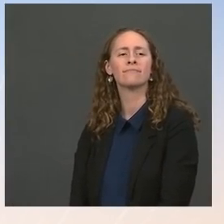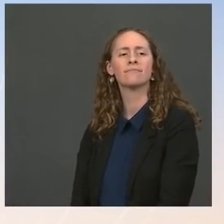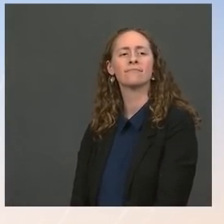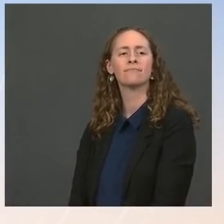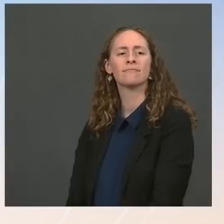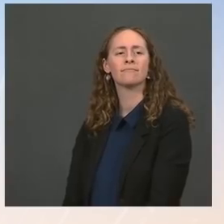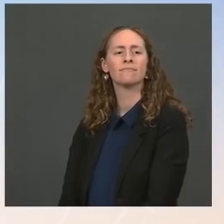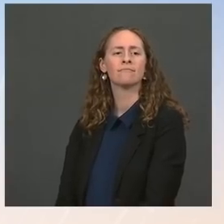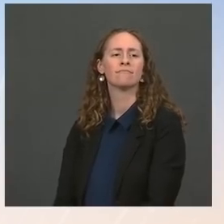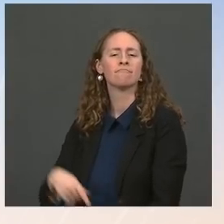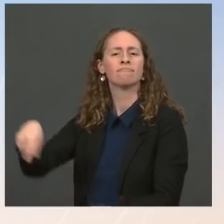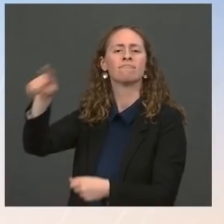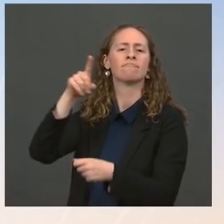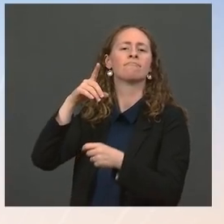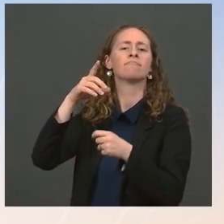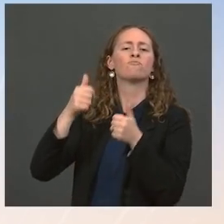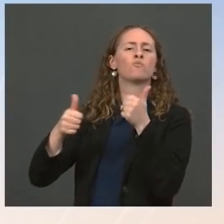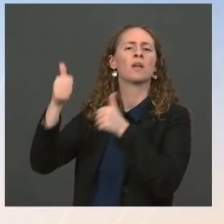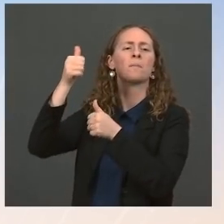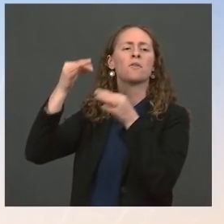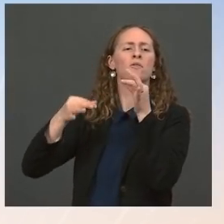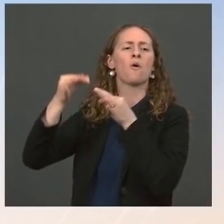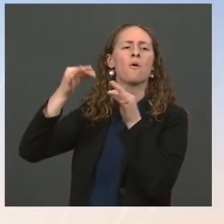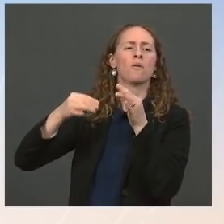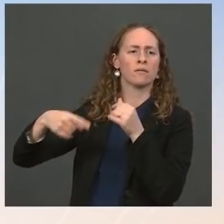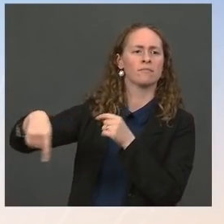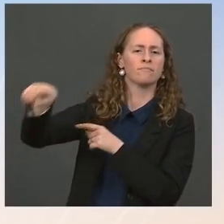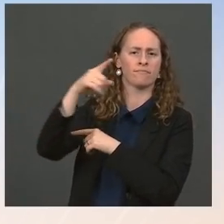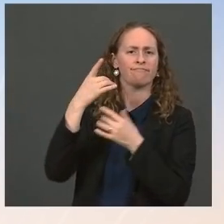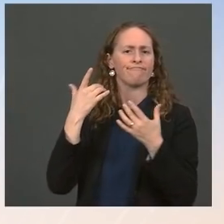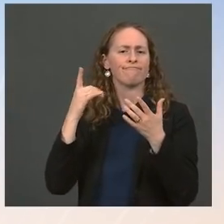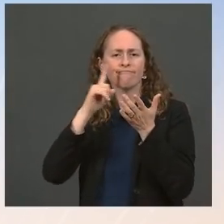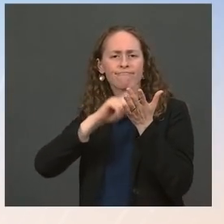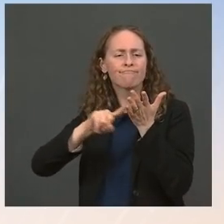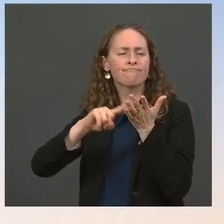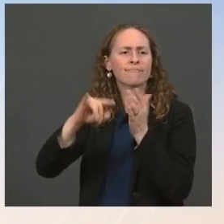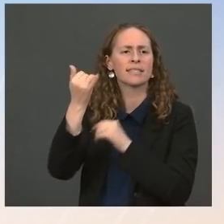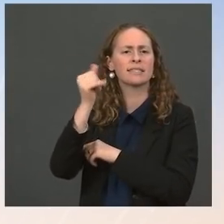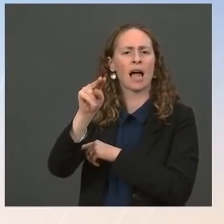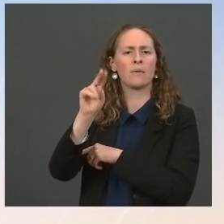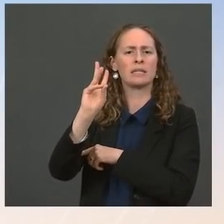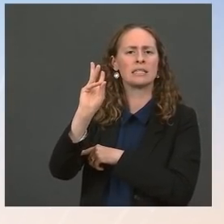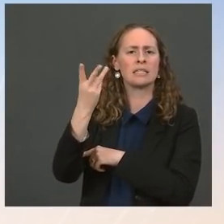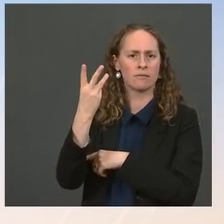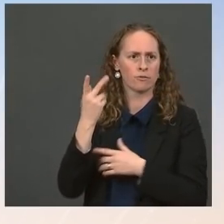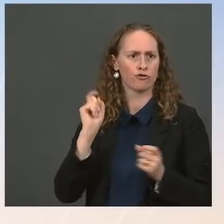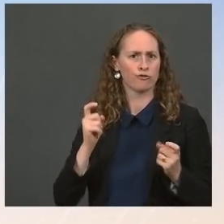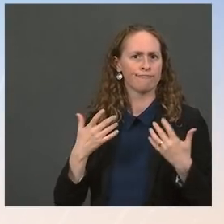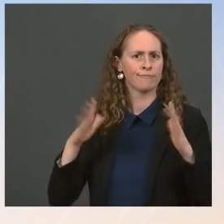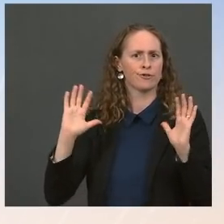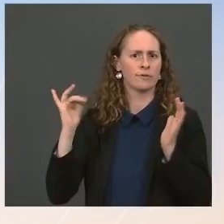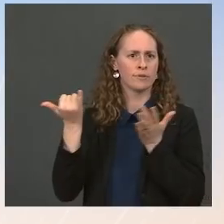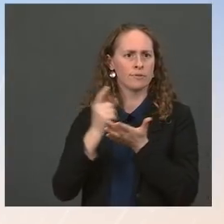is said to be wrapping up its work this week. Has -- have the commission chairs presented their findings to the President yet? Has he had a chance to review them in advance